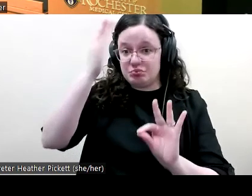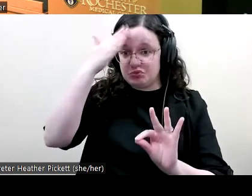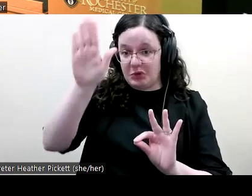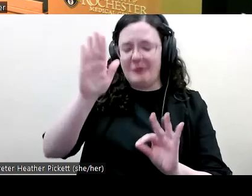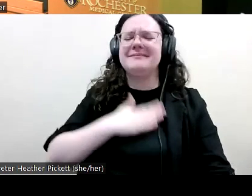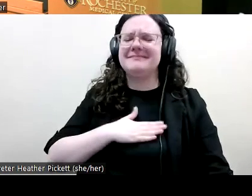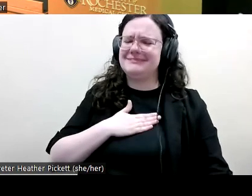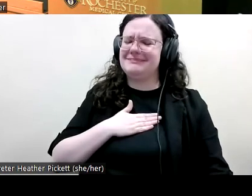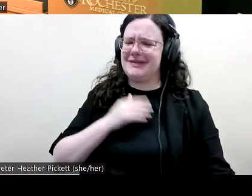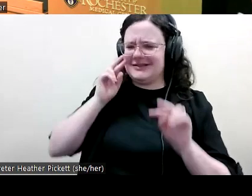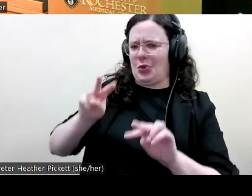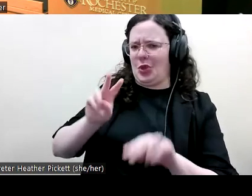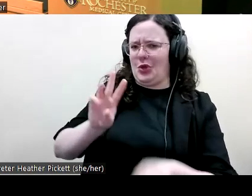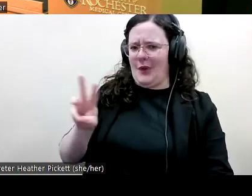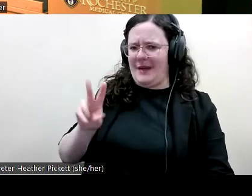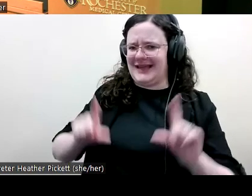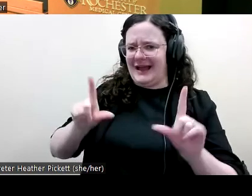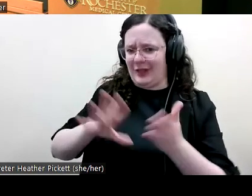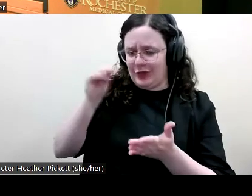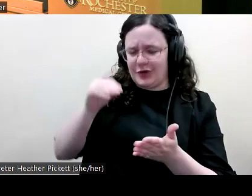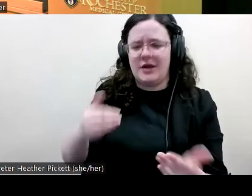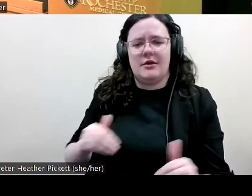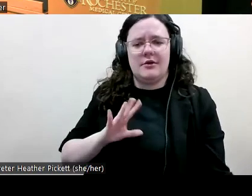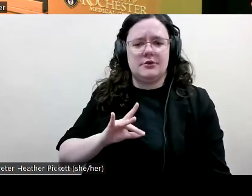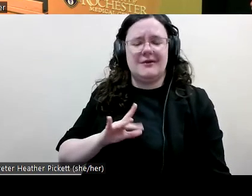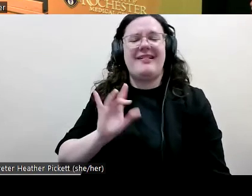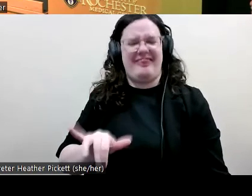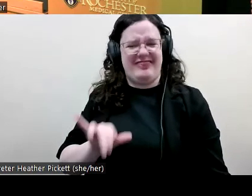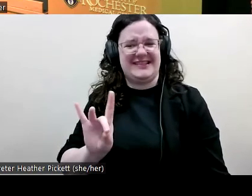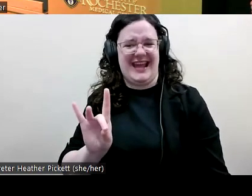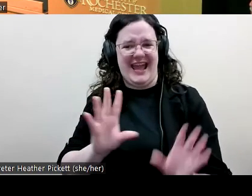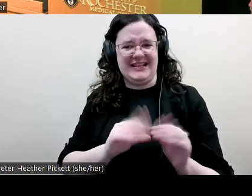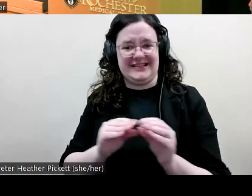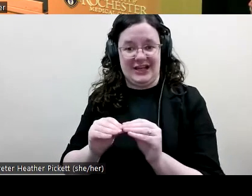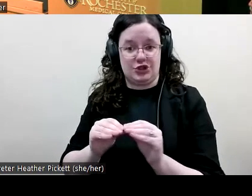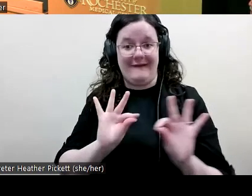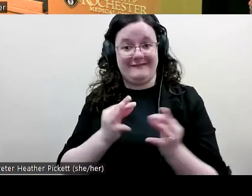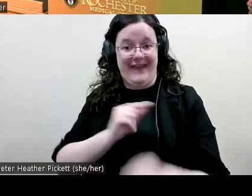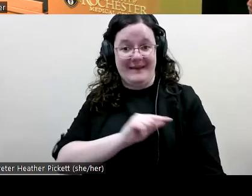about it it's eight sessions taught by families for families if any of